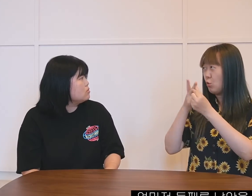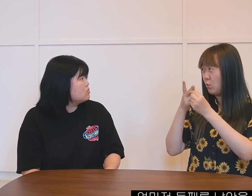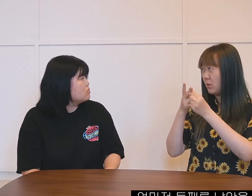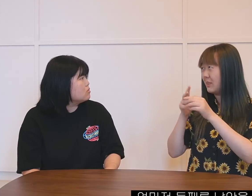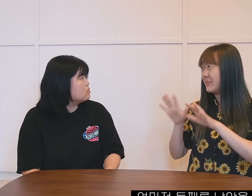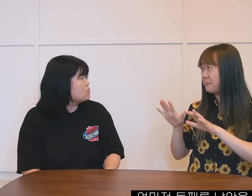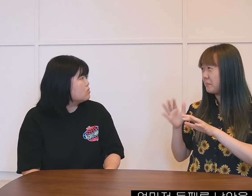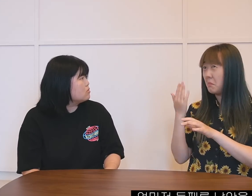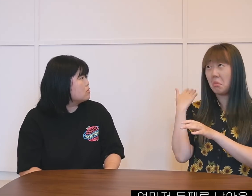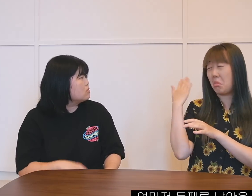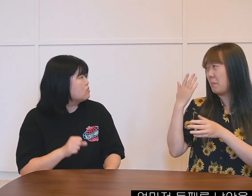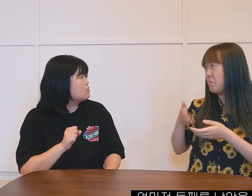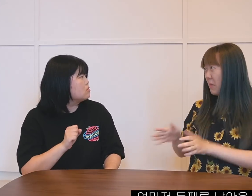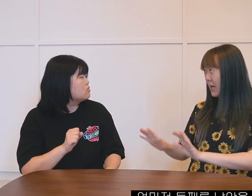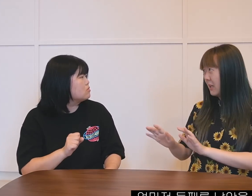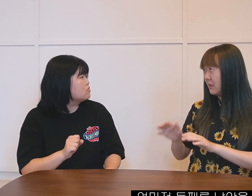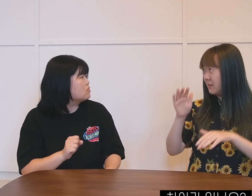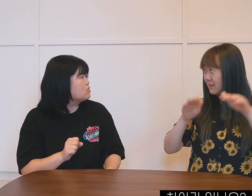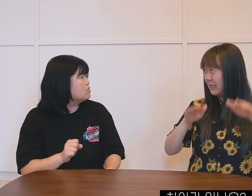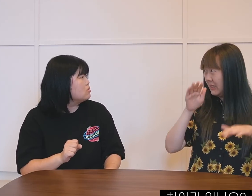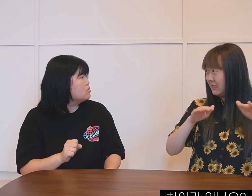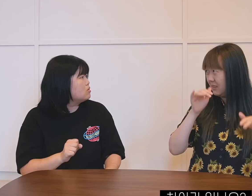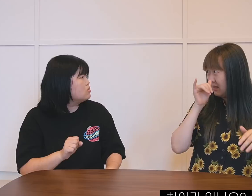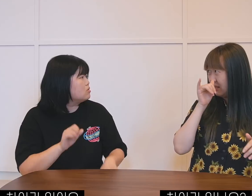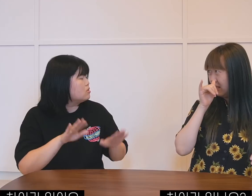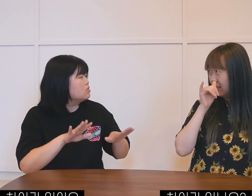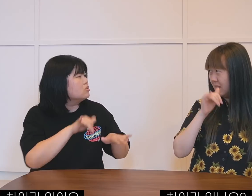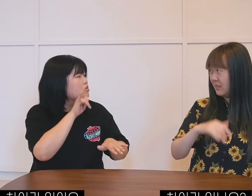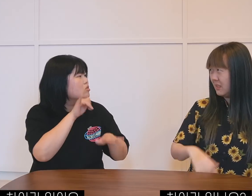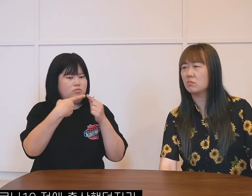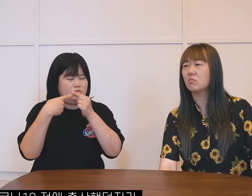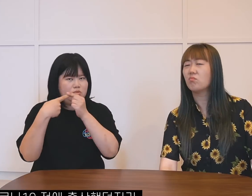How is it different from when you had your second child recently? There is a difference.